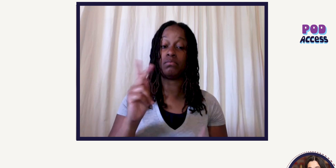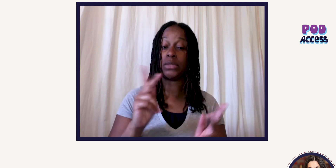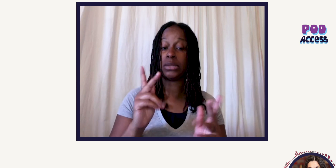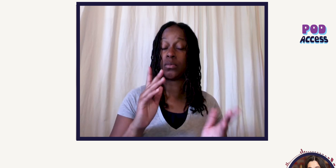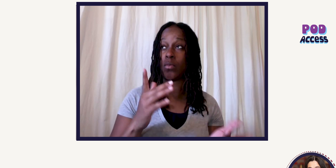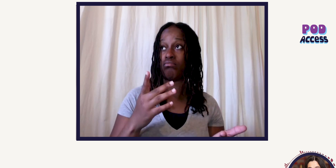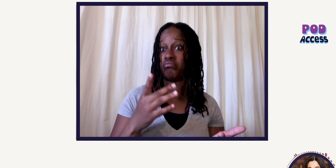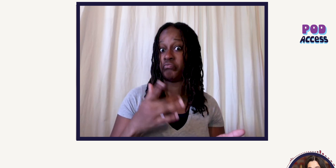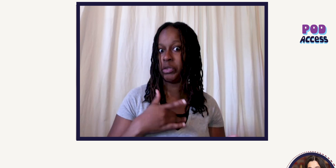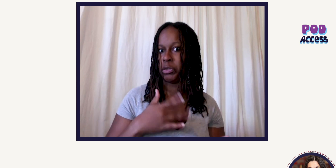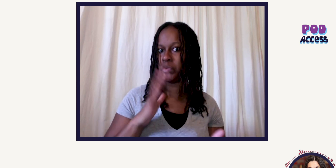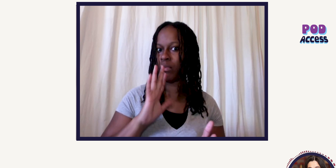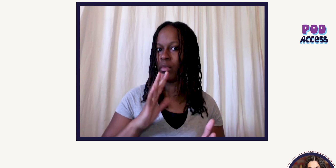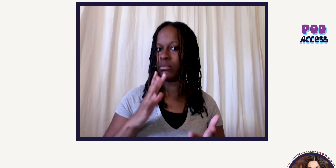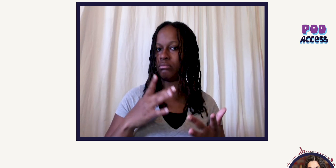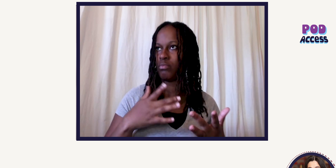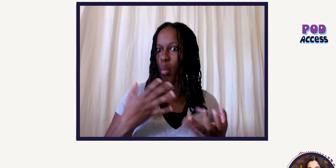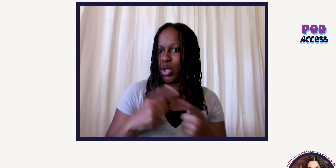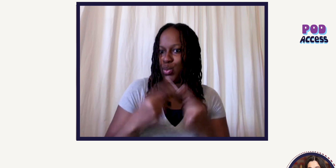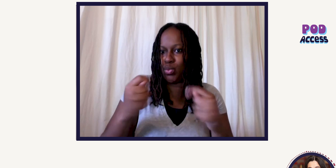And that I want people who are listening to the podcast to